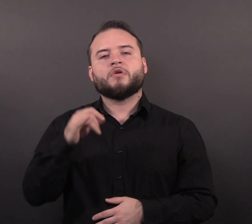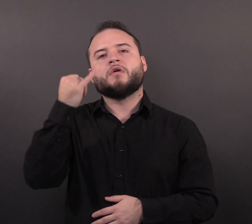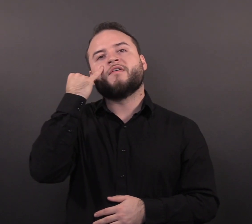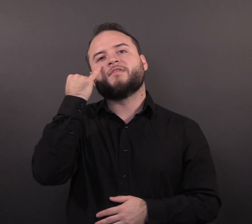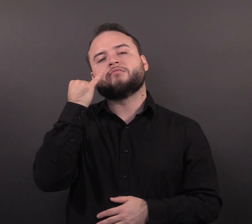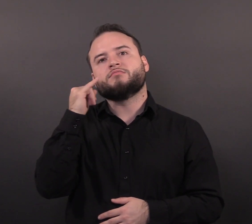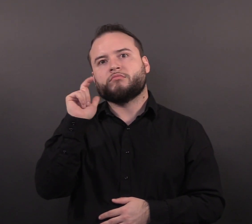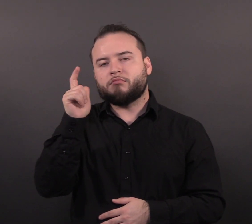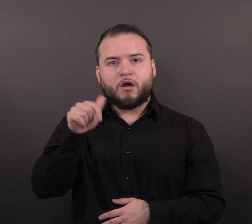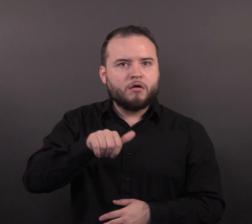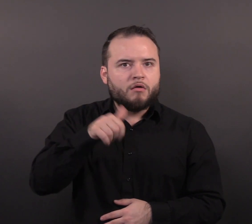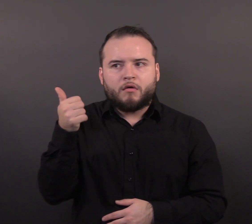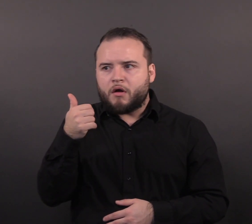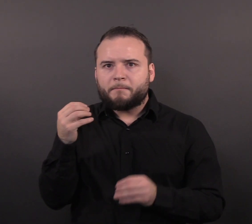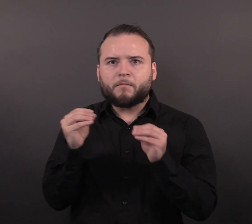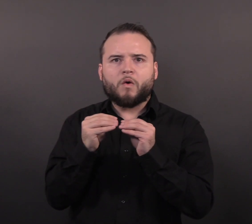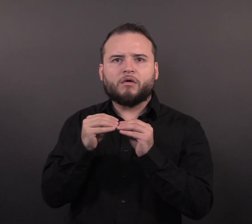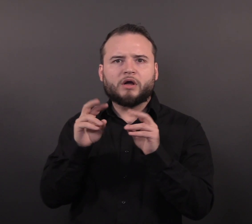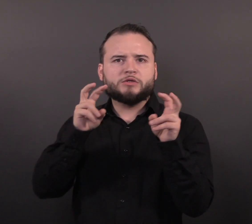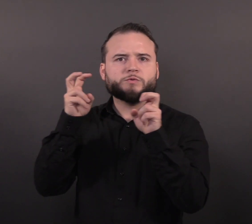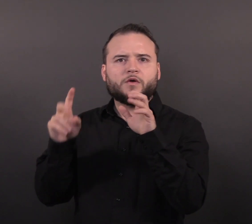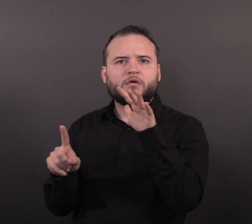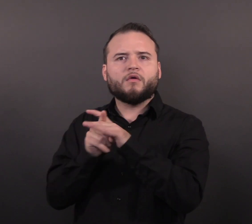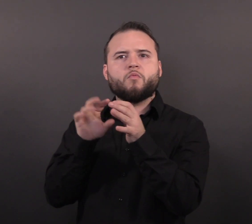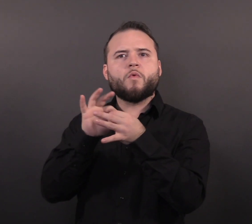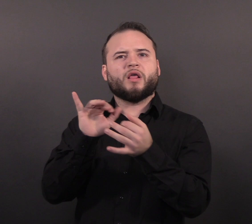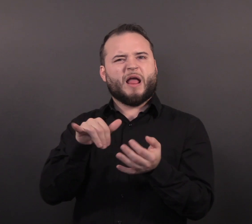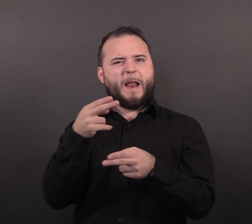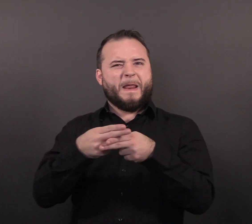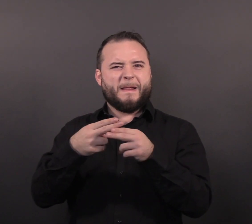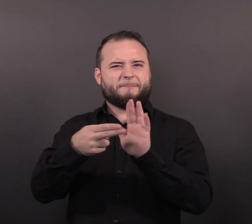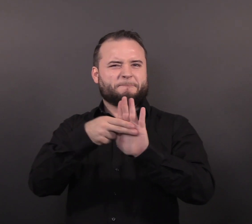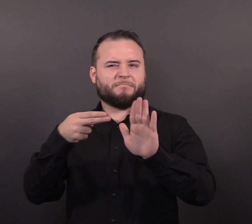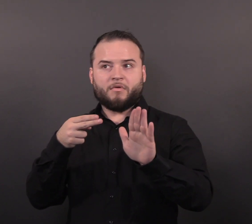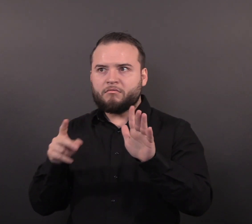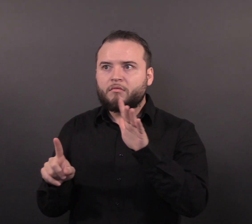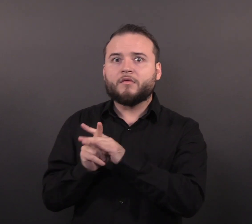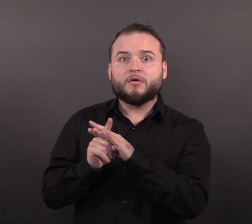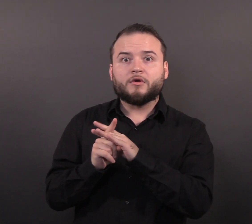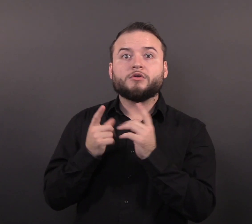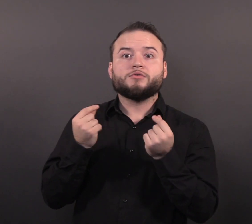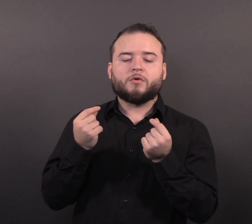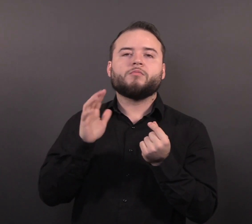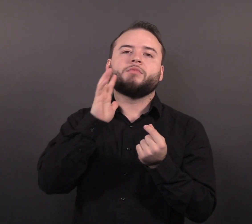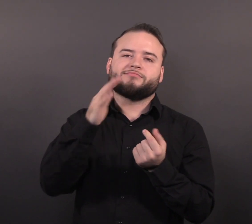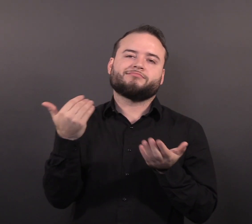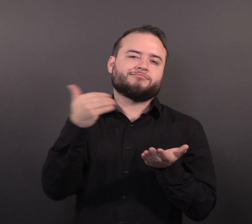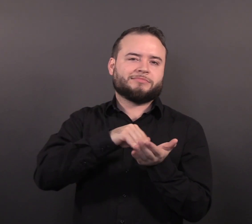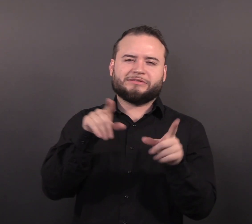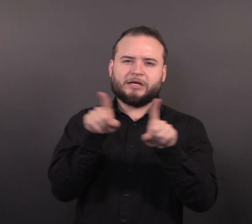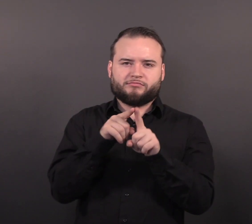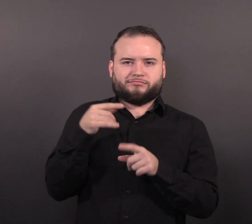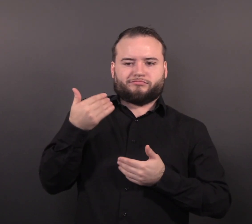these will be addressed via the same mechanism. Translations are usually discussed